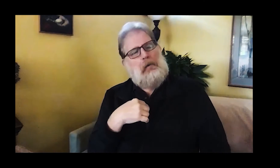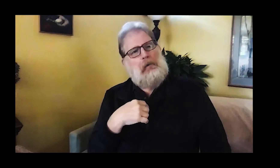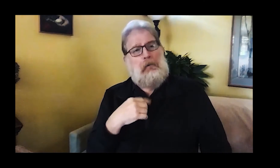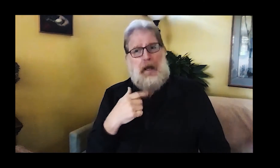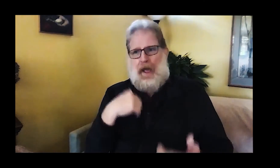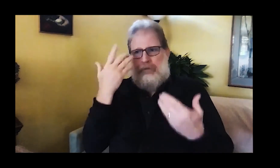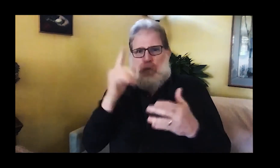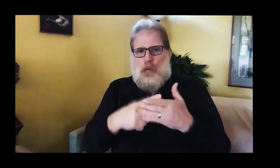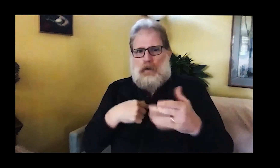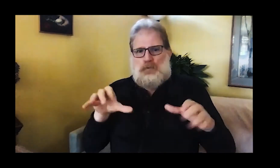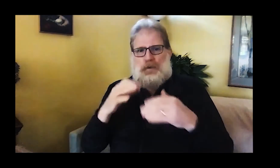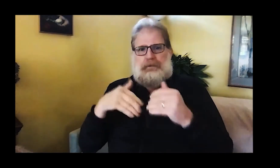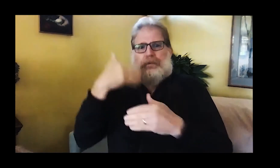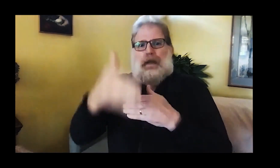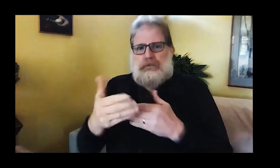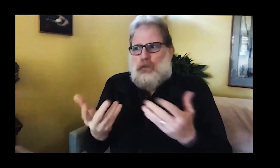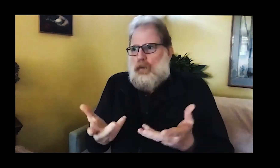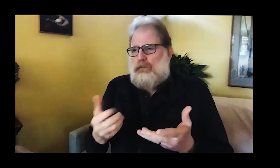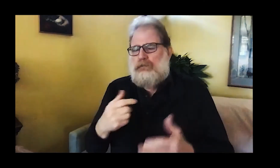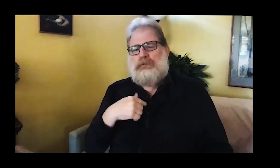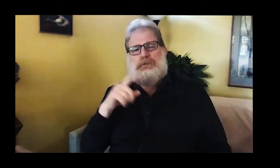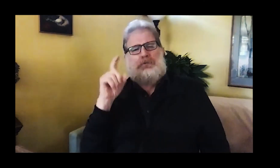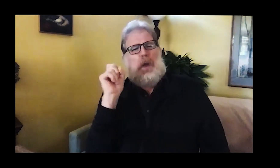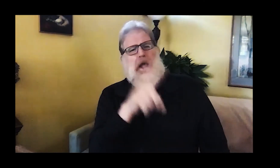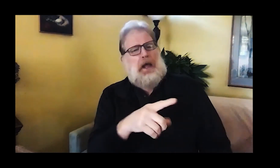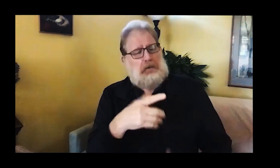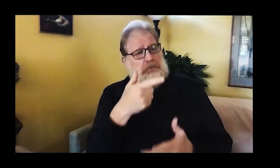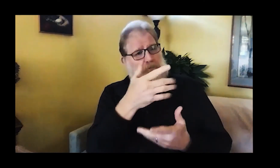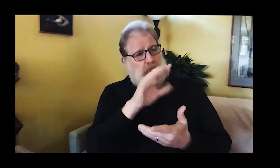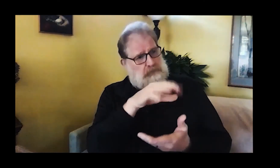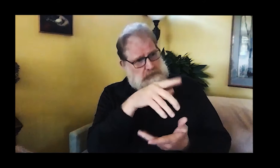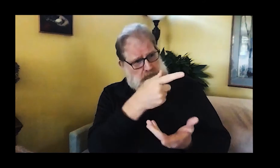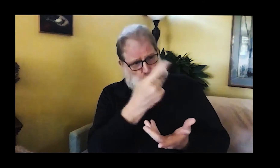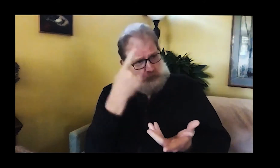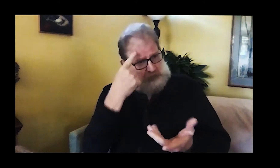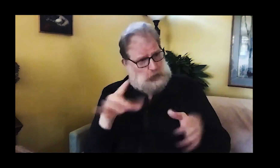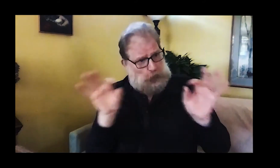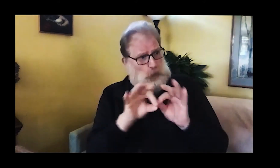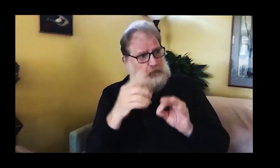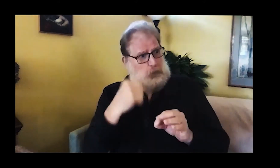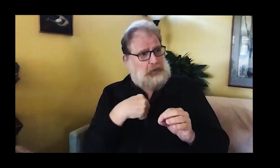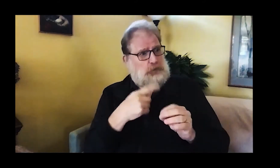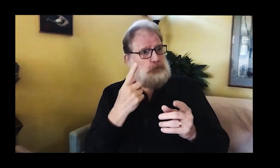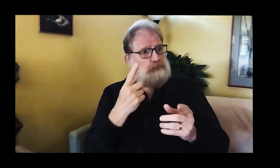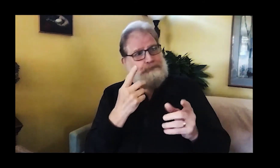I didn't know what I was going to do next. So I asked him excuse me, do you think it's worth a